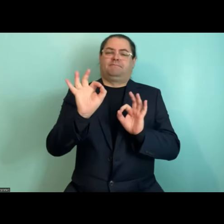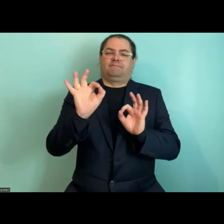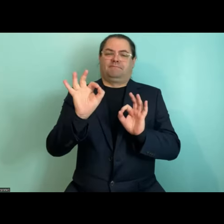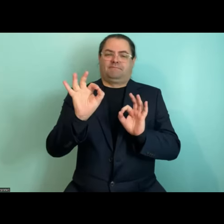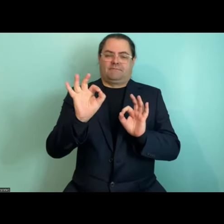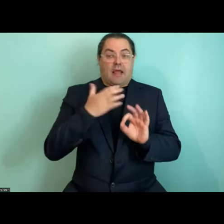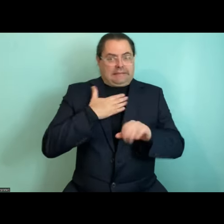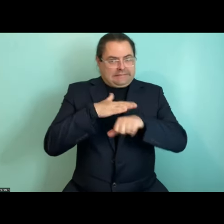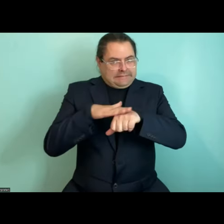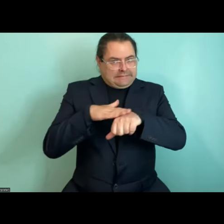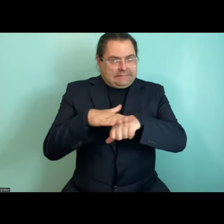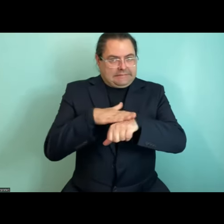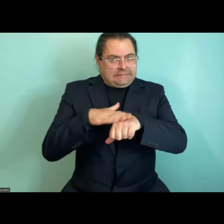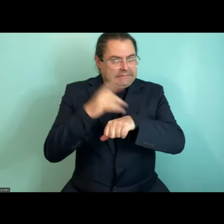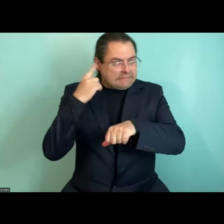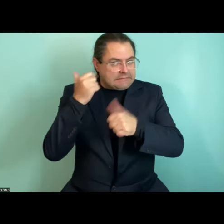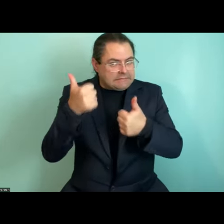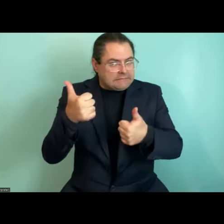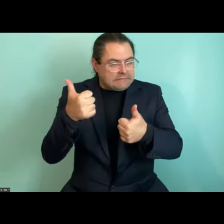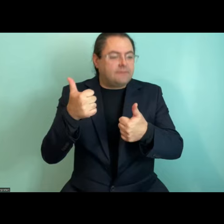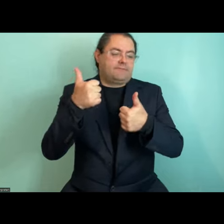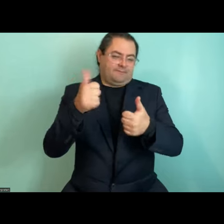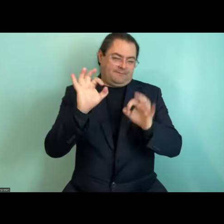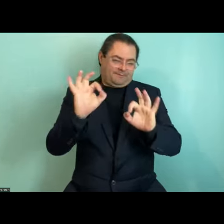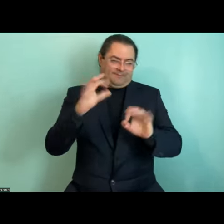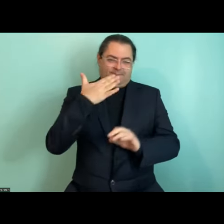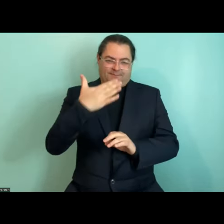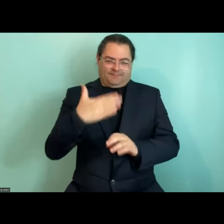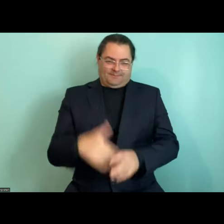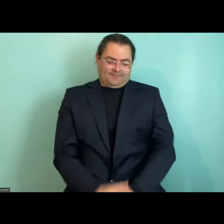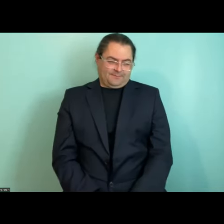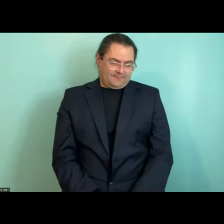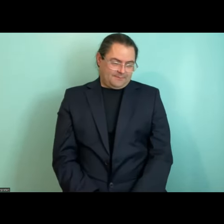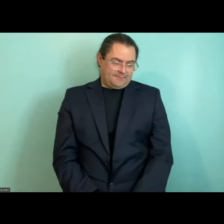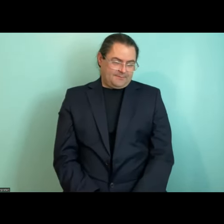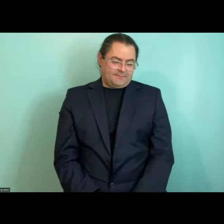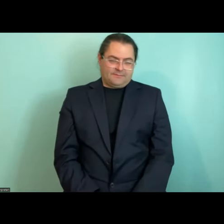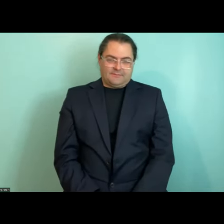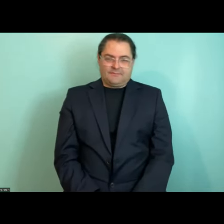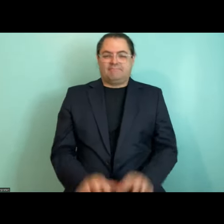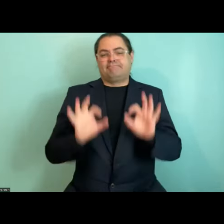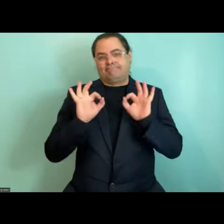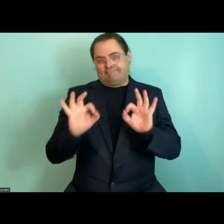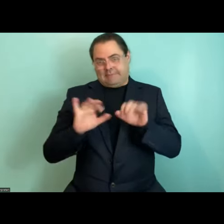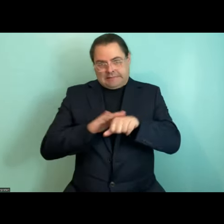Mr. 09:56:56 Tom demure super. Yep. Thank you, personally, digitally. 09:57:04 Don't cashmere upon the Madame la directors Asian Alicia Mambo do resume. 09:57:04 On the cap.